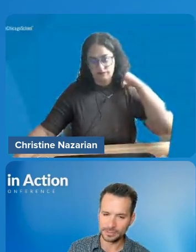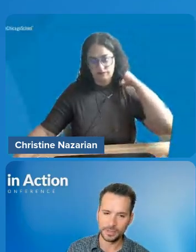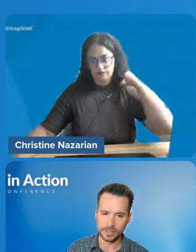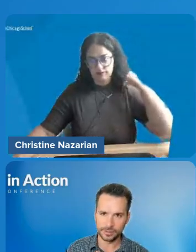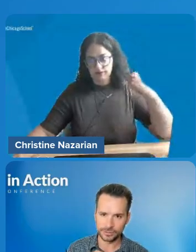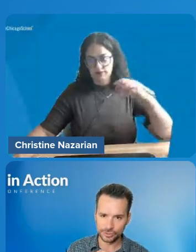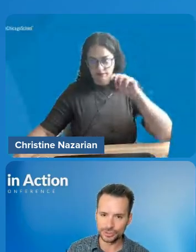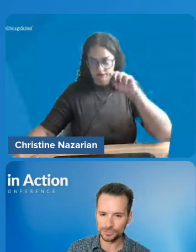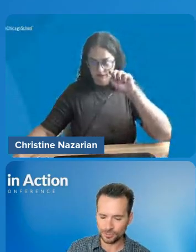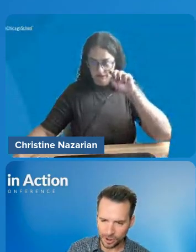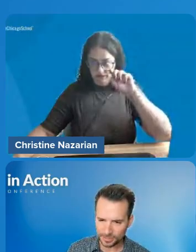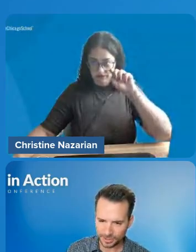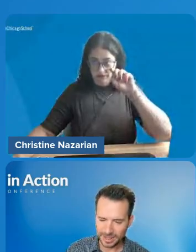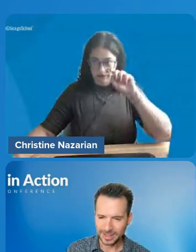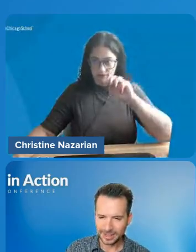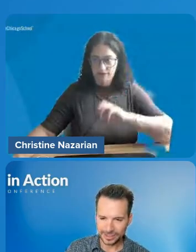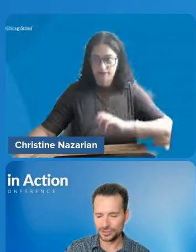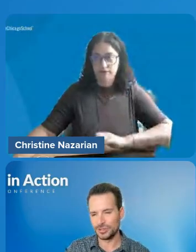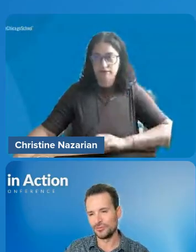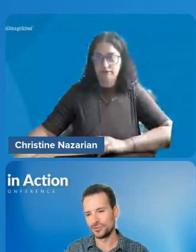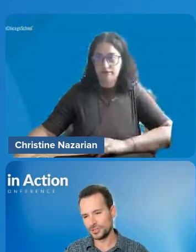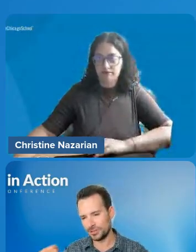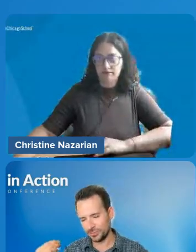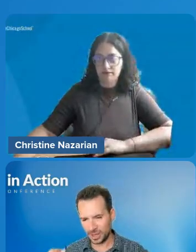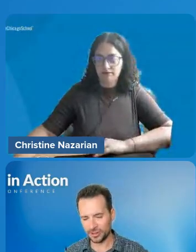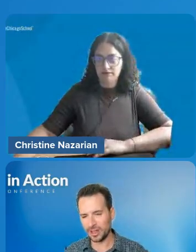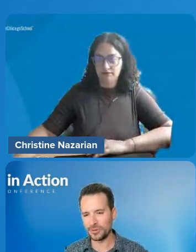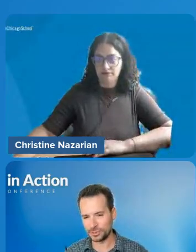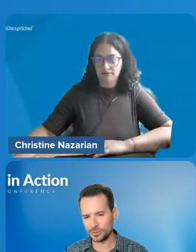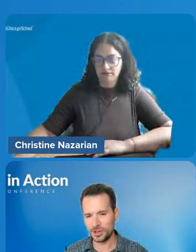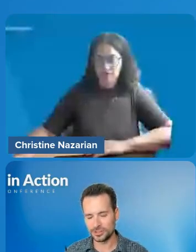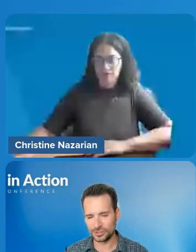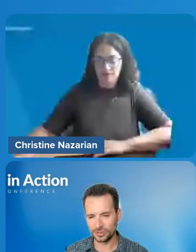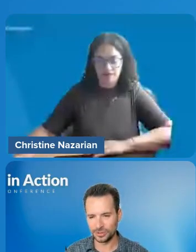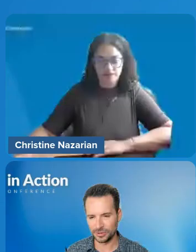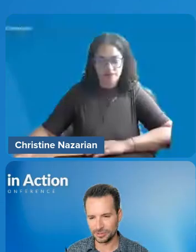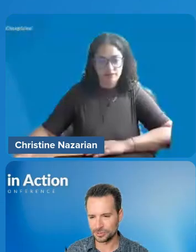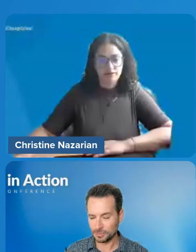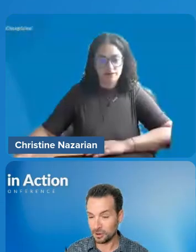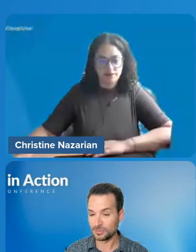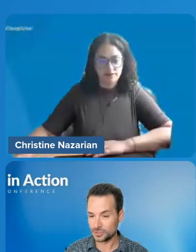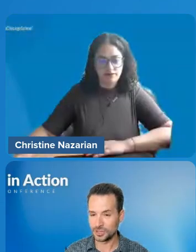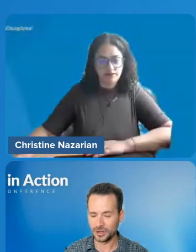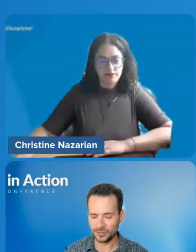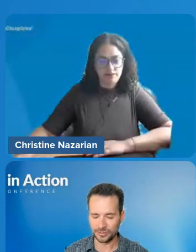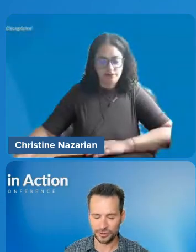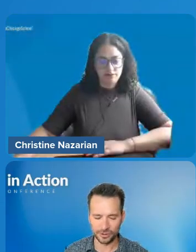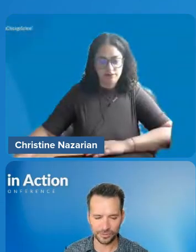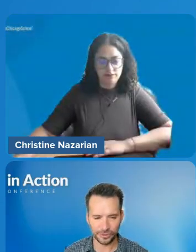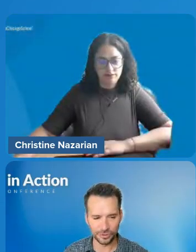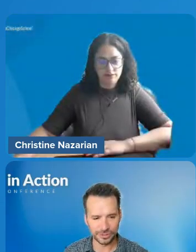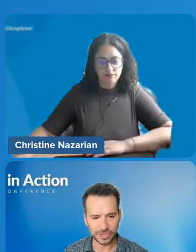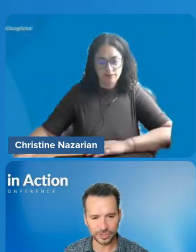meaning the student's prompt is influencing how the client responds. So it's almost like prompt engineering with your own sessions.